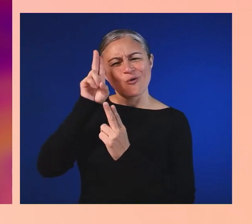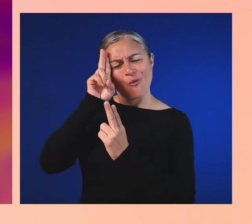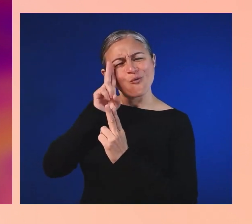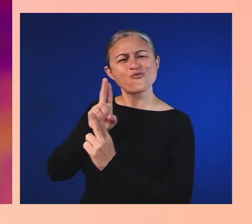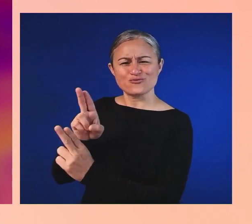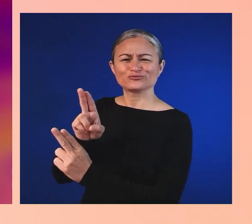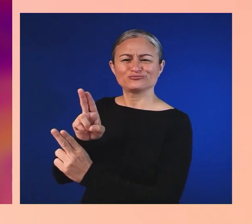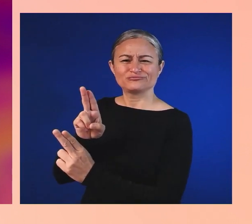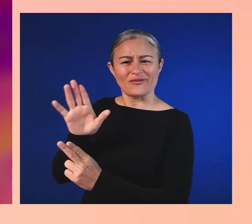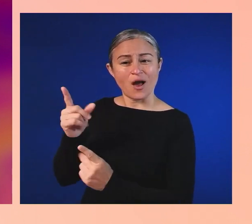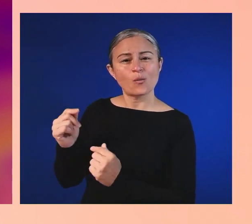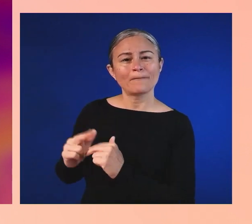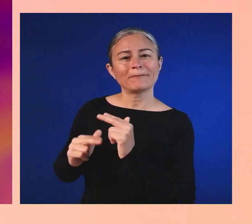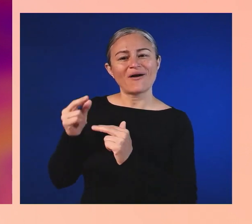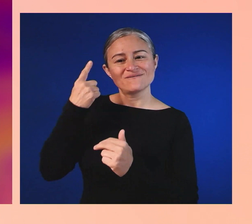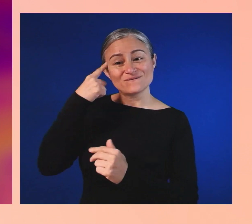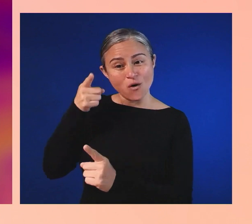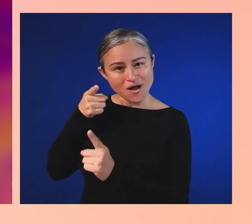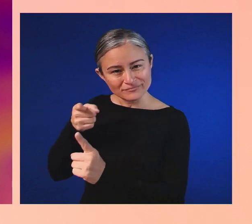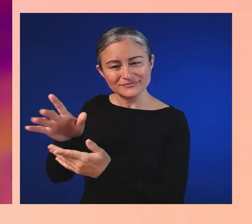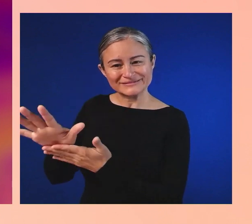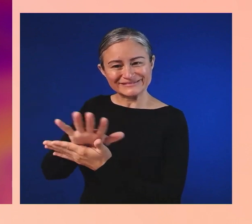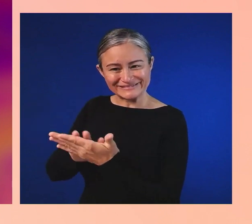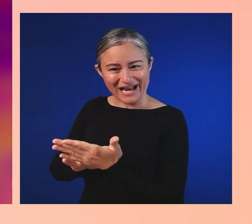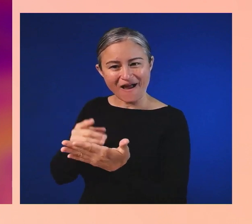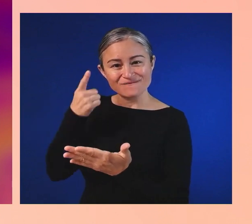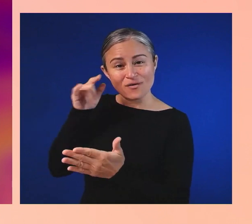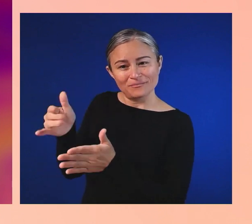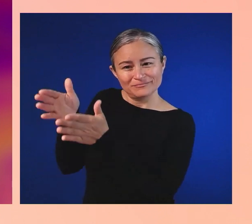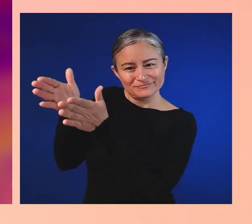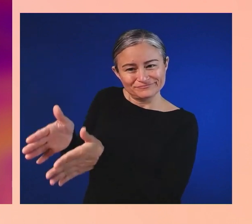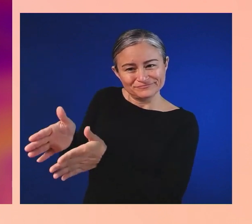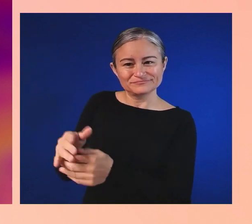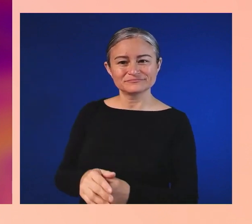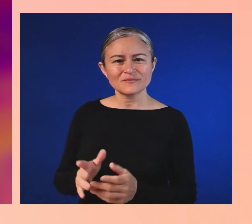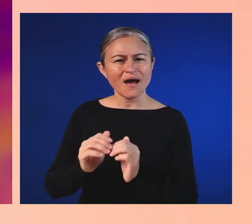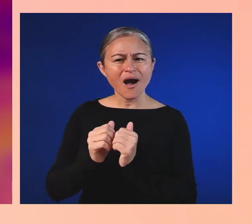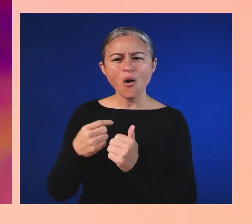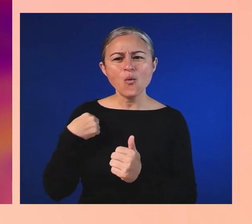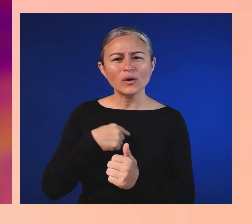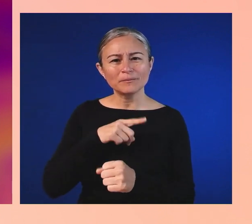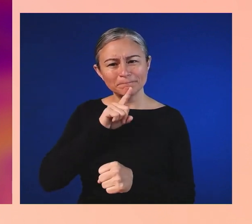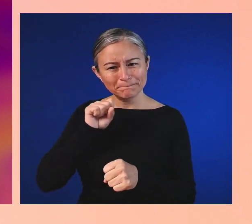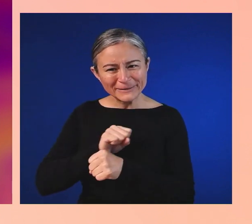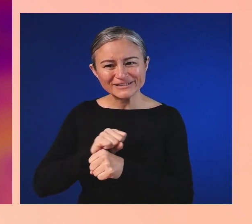that we ourselves actually work. I guess my hope is that what's